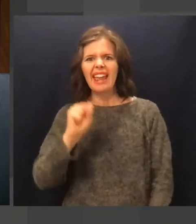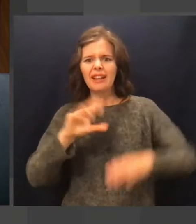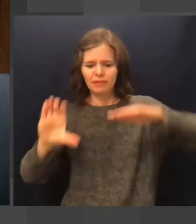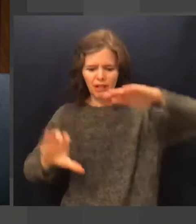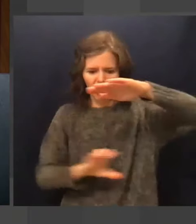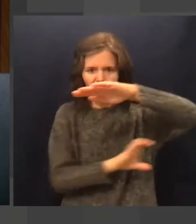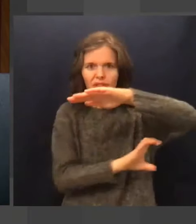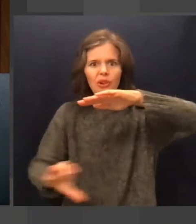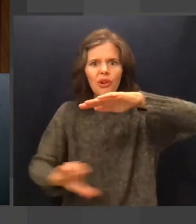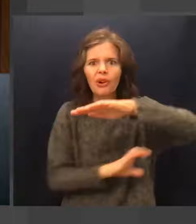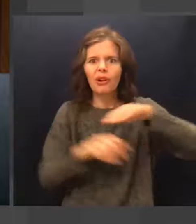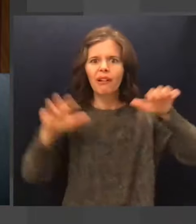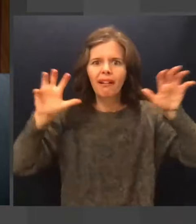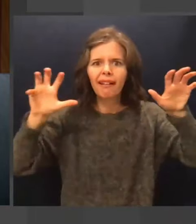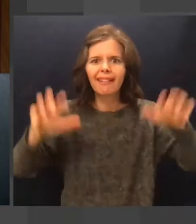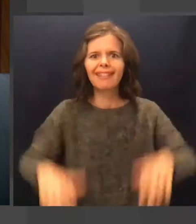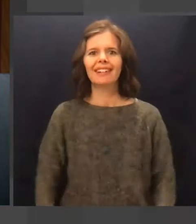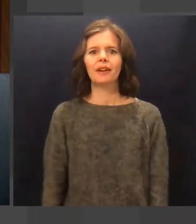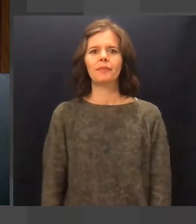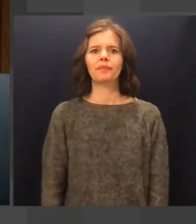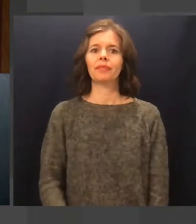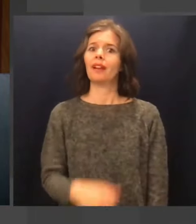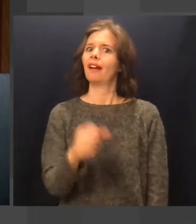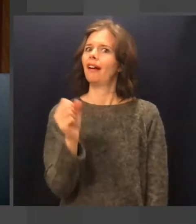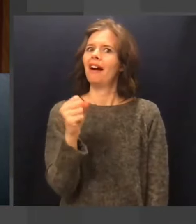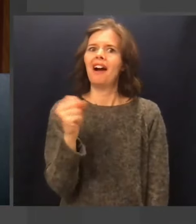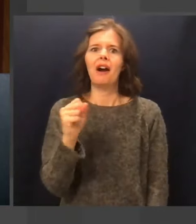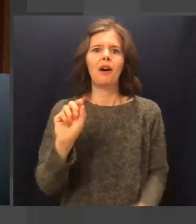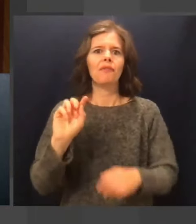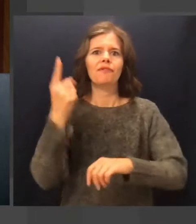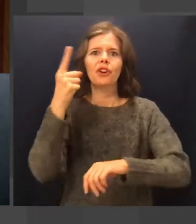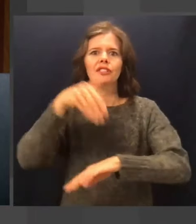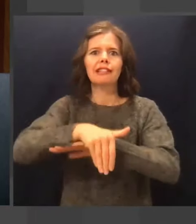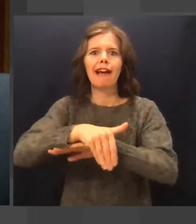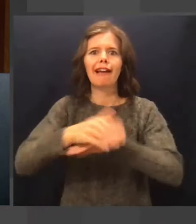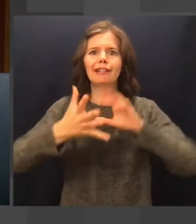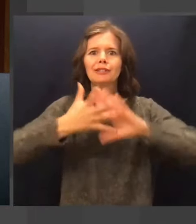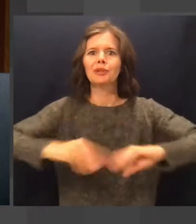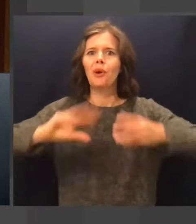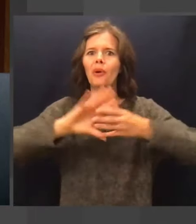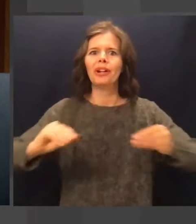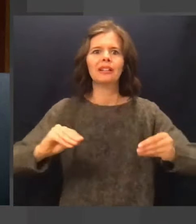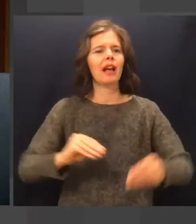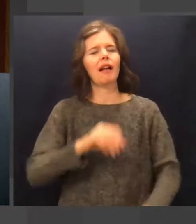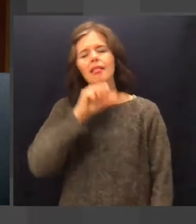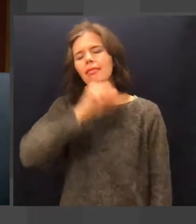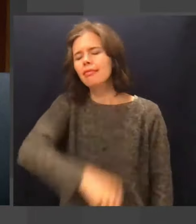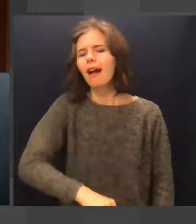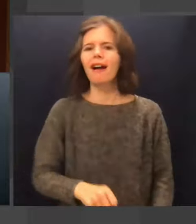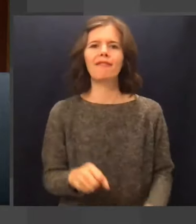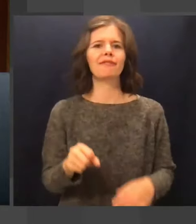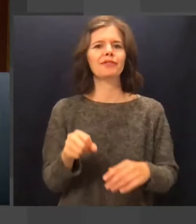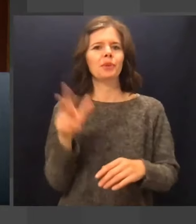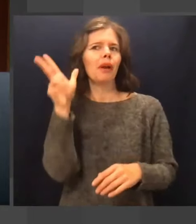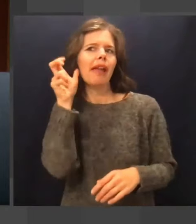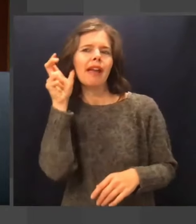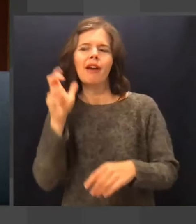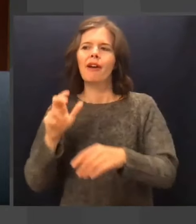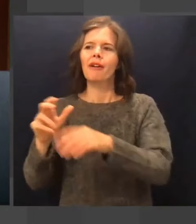10 YEARS LATER. THAT IS THE ESTIMATION. BECAUSE YOU HEAR SO MANY LOVELY